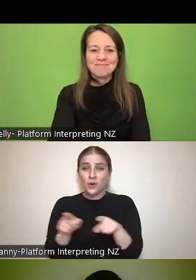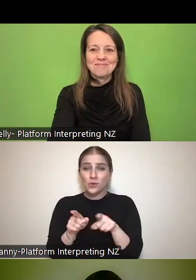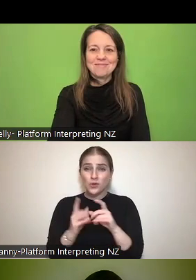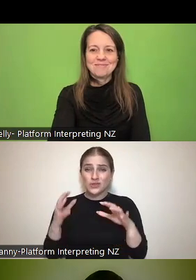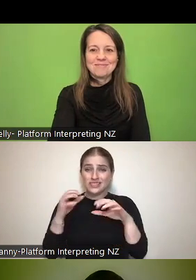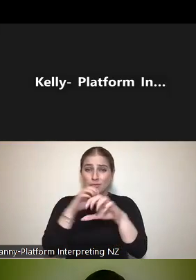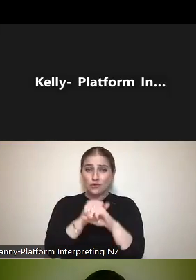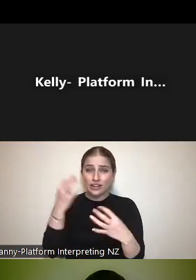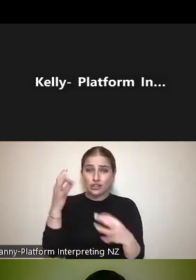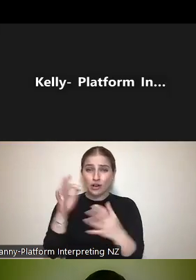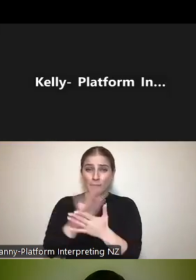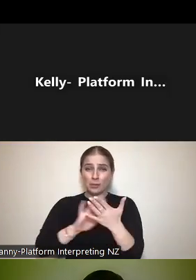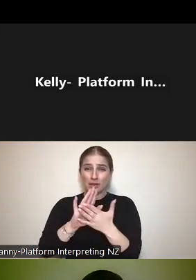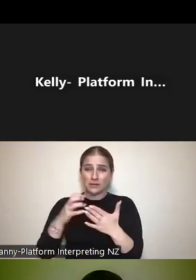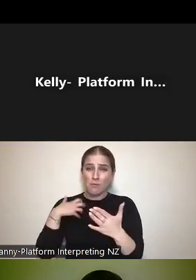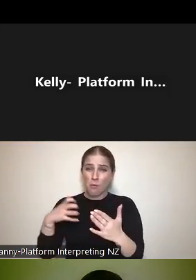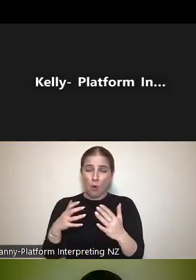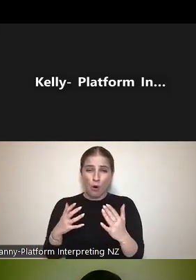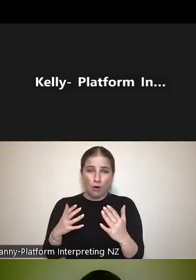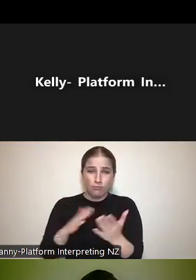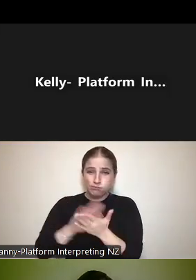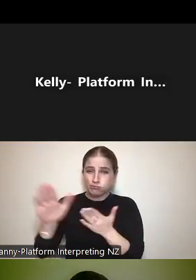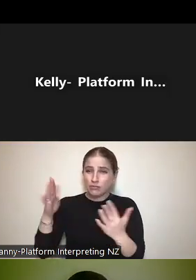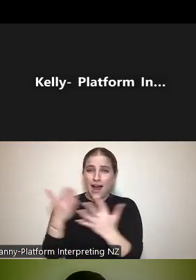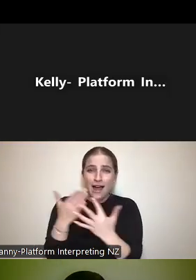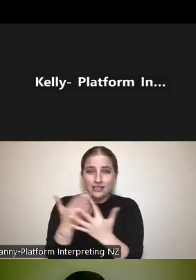such as audience members who are hard of hearing, but can't access